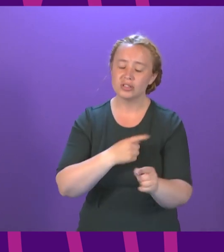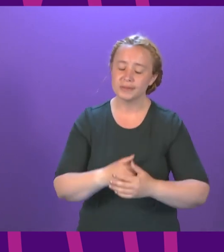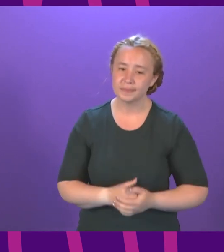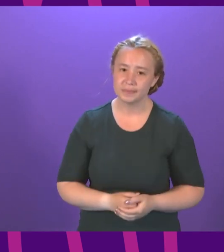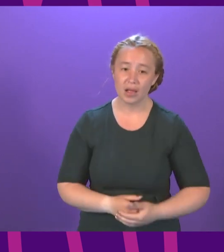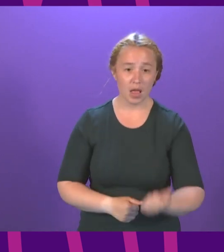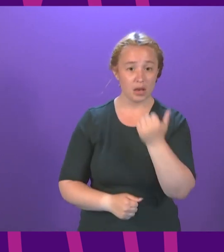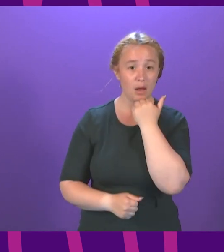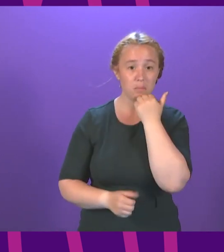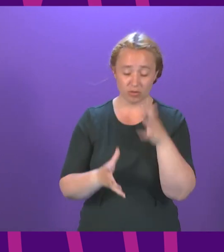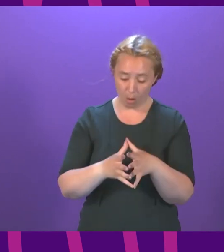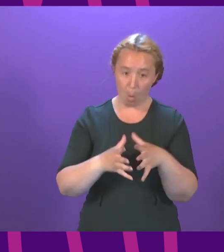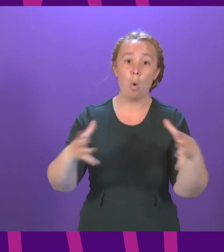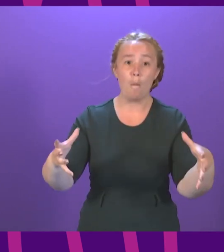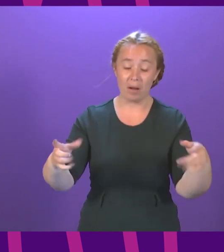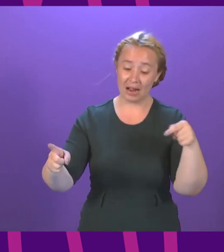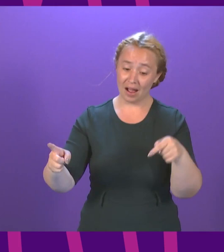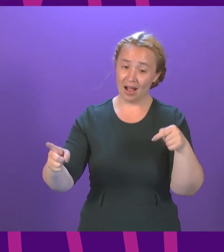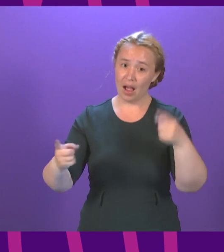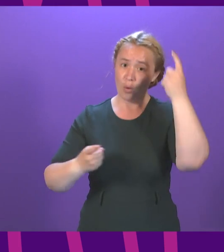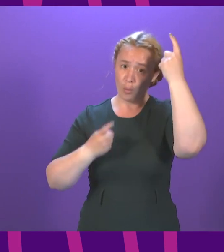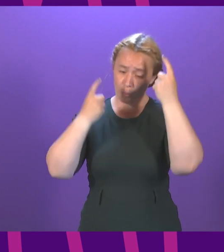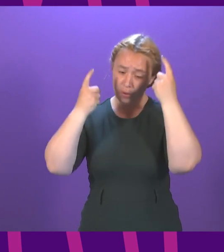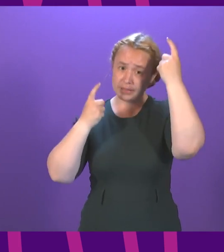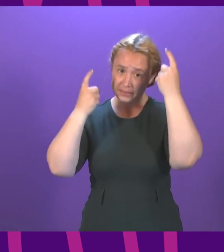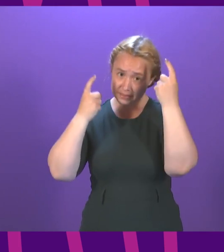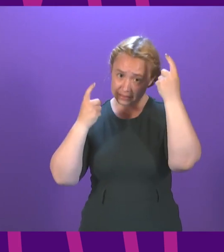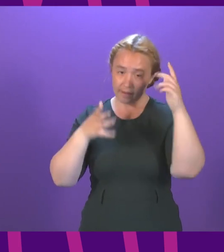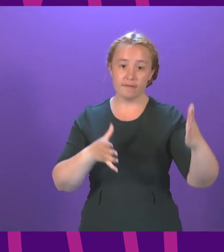of cases is a cause for concern, and I am afraid that what the First Minister has presented today